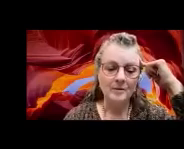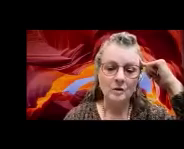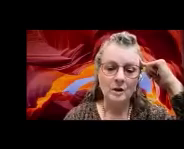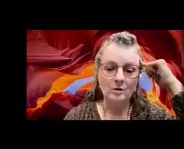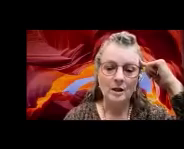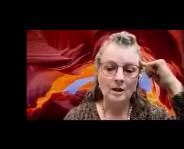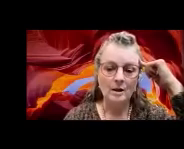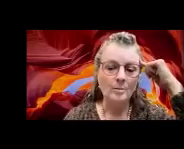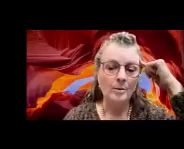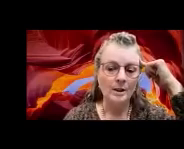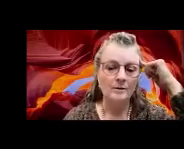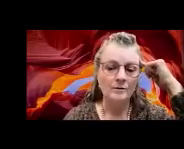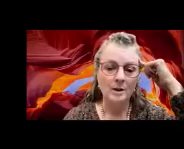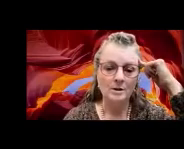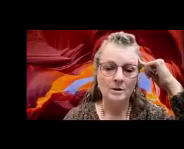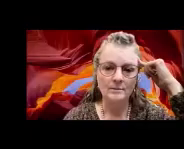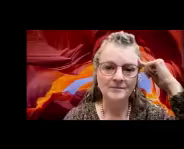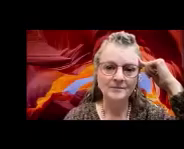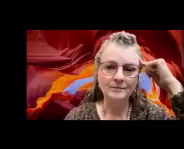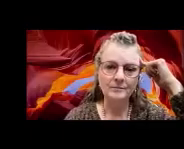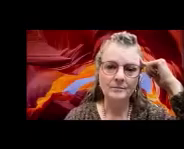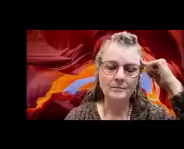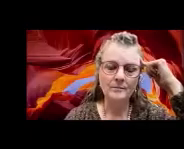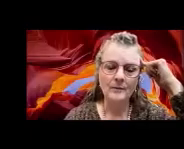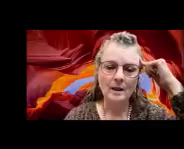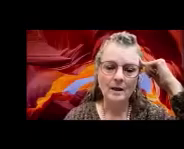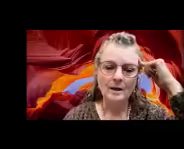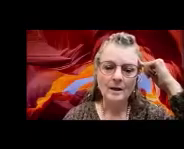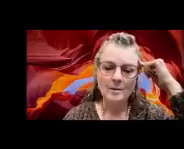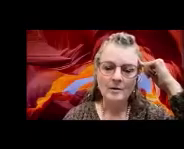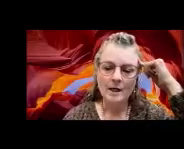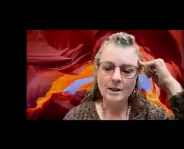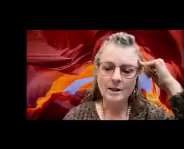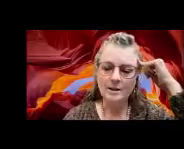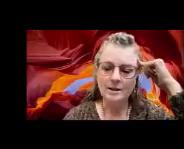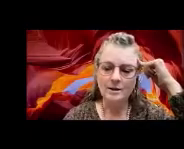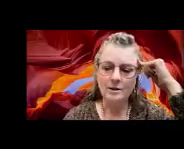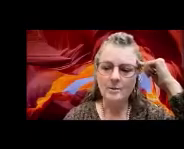so that you get a comprehensive picture. Camouflaging is a term